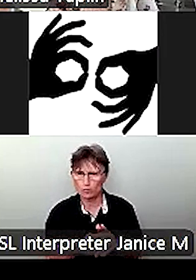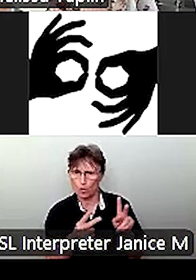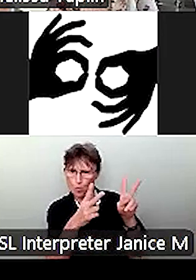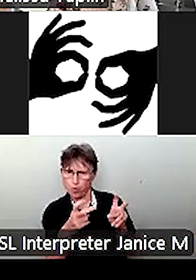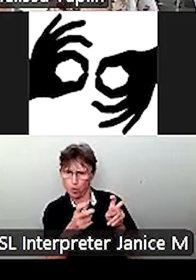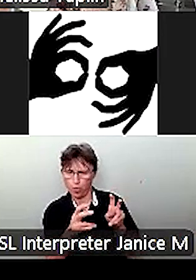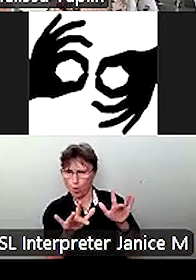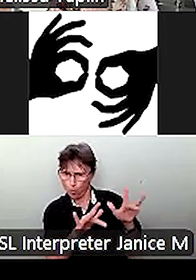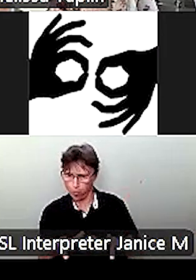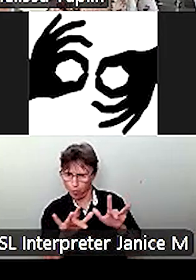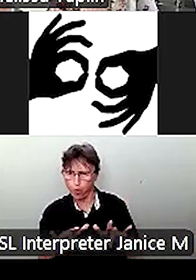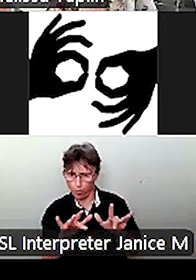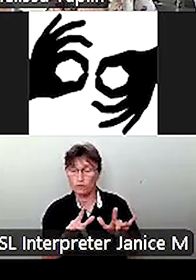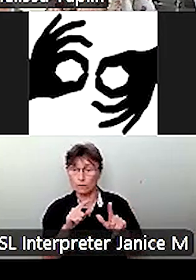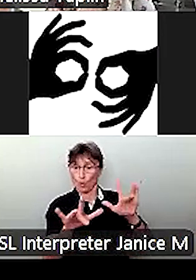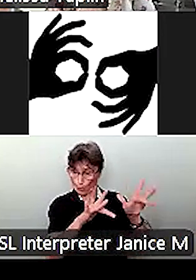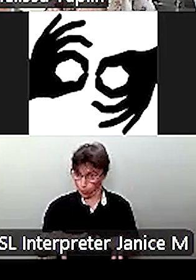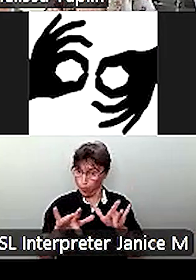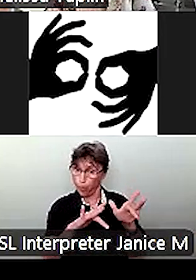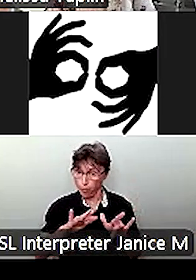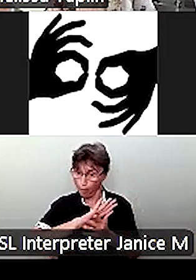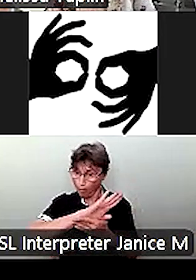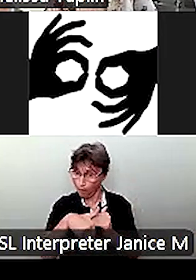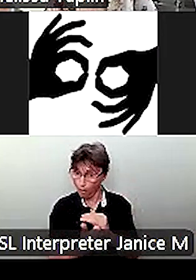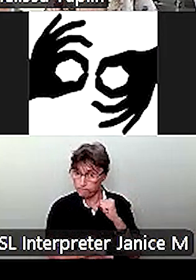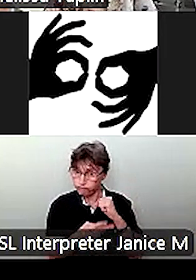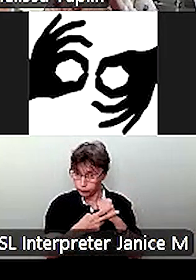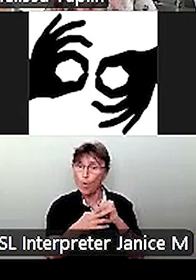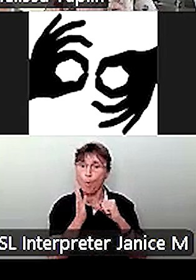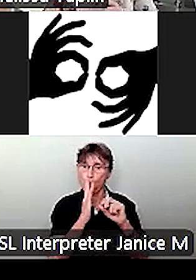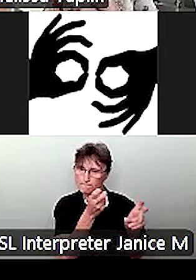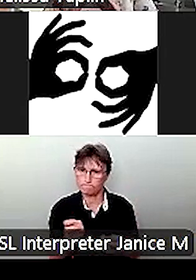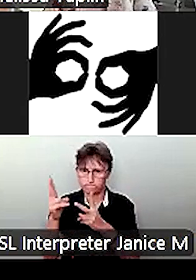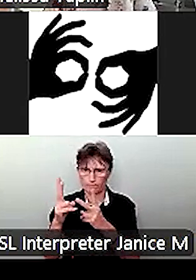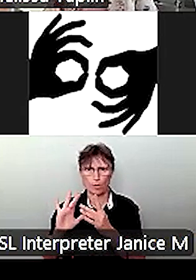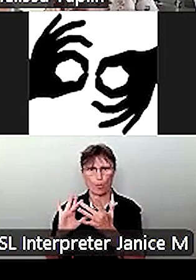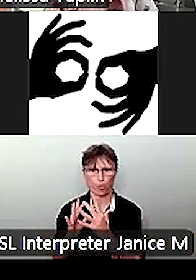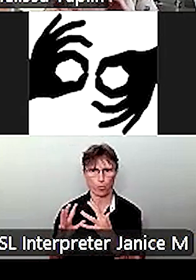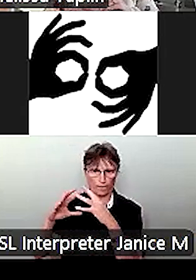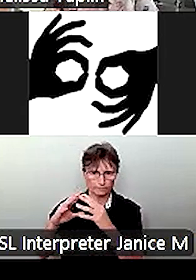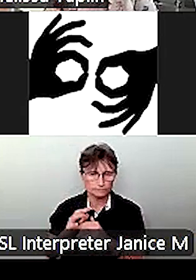of the presentation will be published online, so we recommend turning your cameras off and